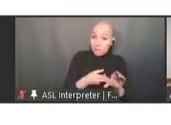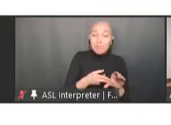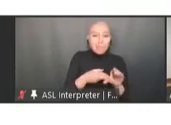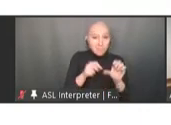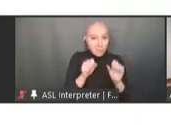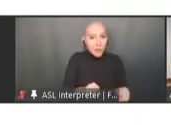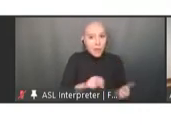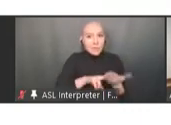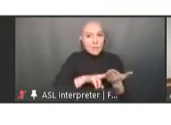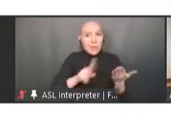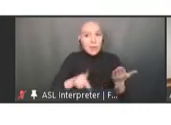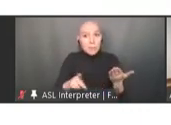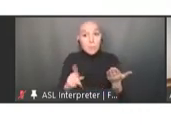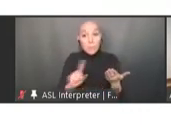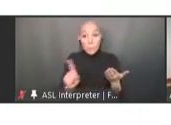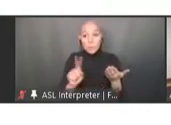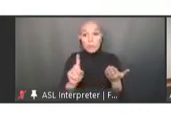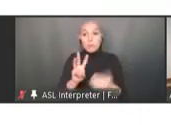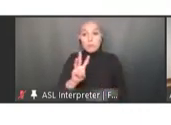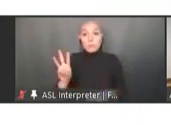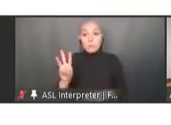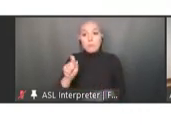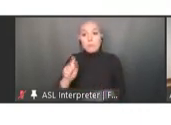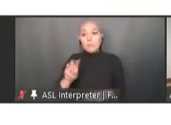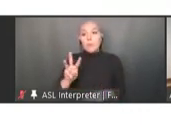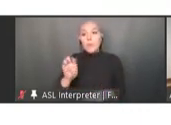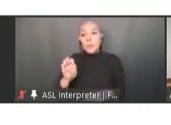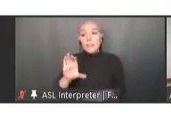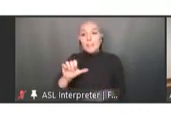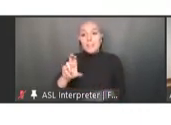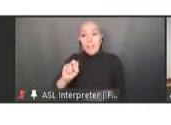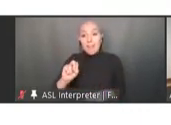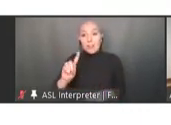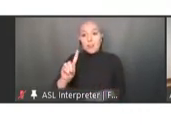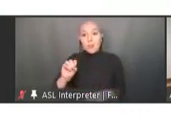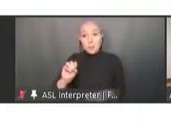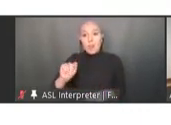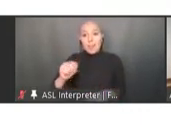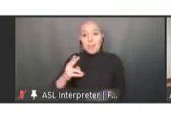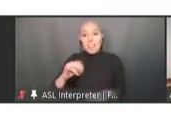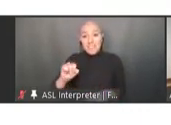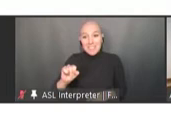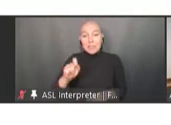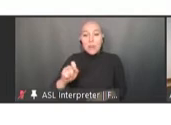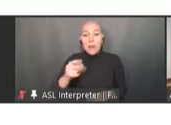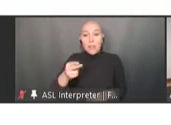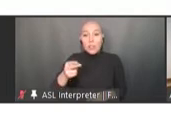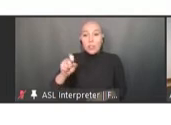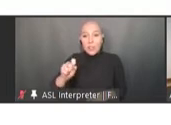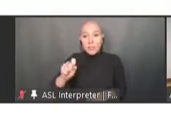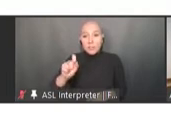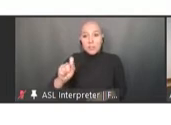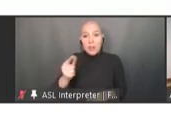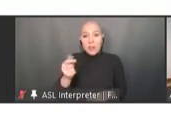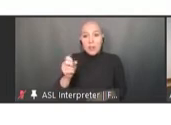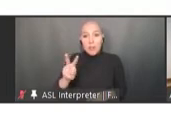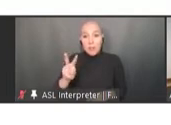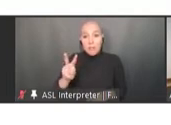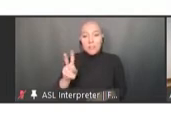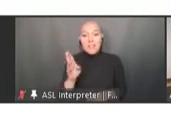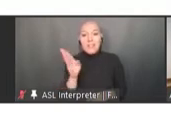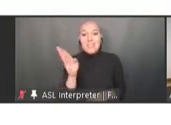www.wecandothis.hhs.gov/covidcommunitycorps, wecandothis.hhs.gov/covidcommunitycorps.